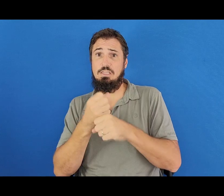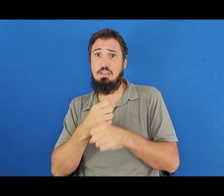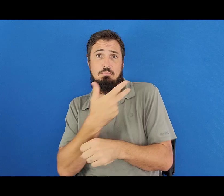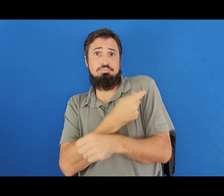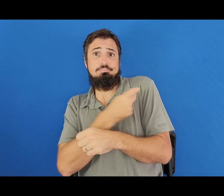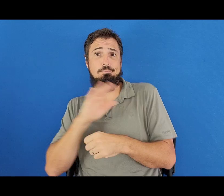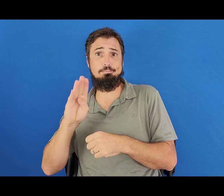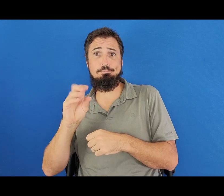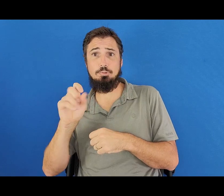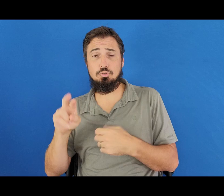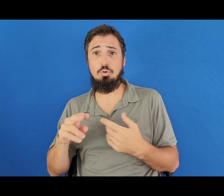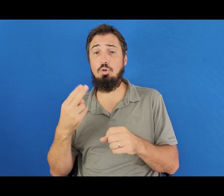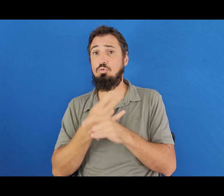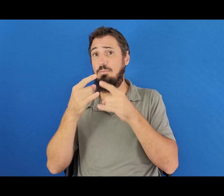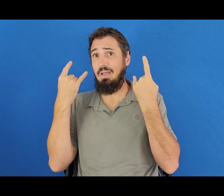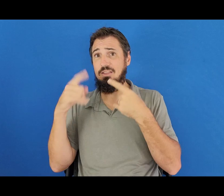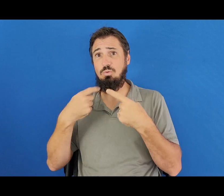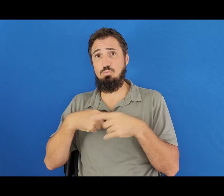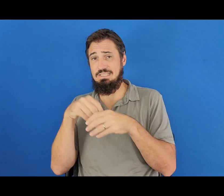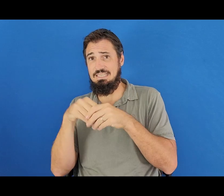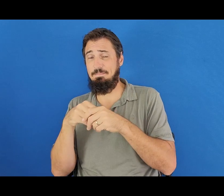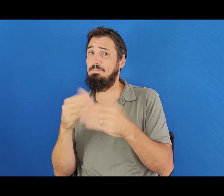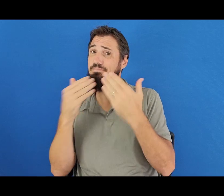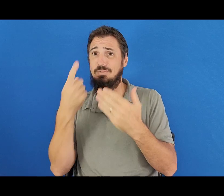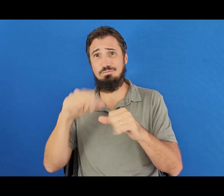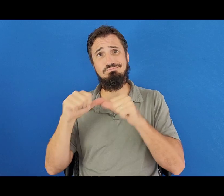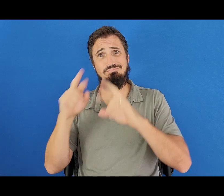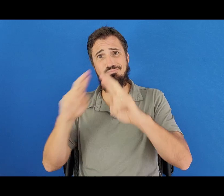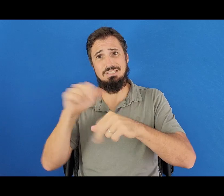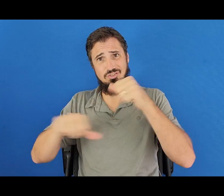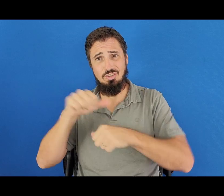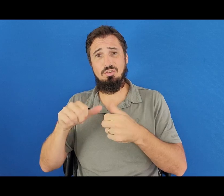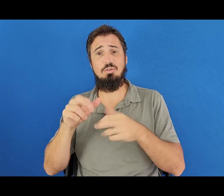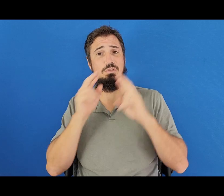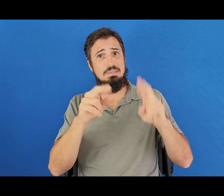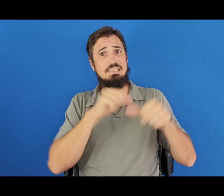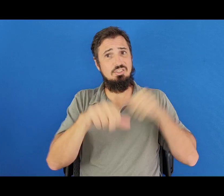crowded indoor space. Mahalo for continuing to respect one other, and our individual choice.